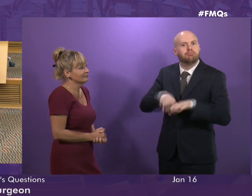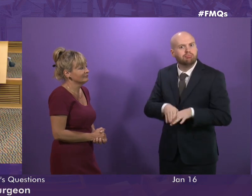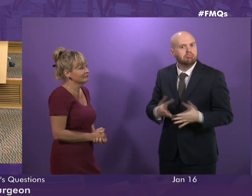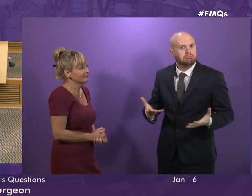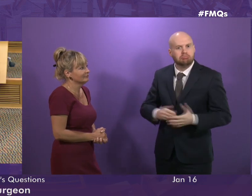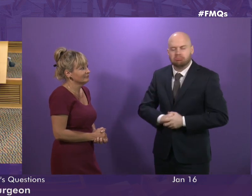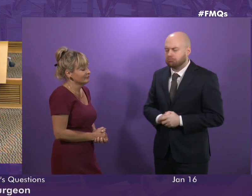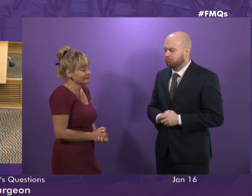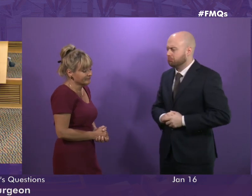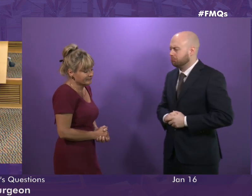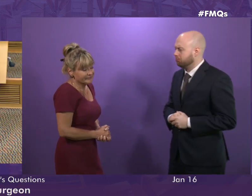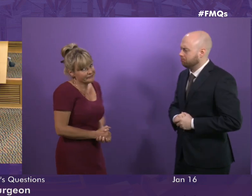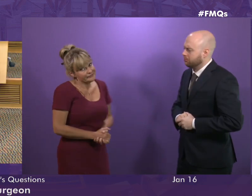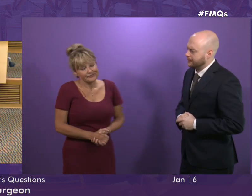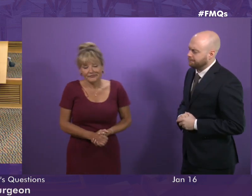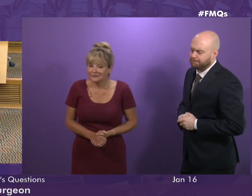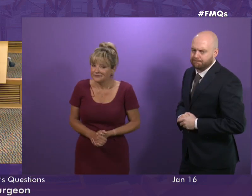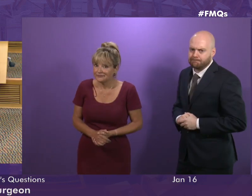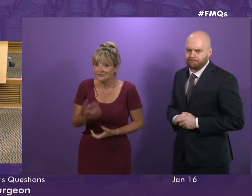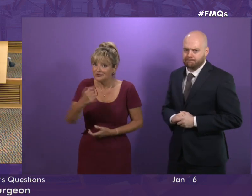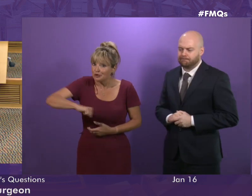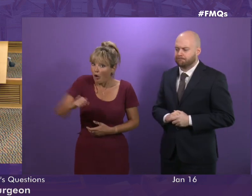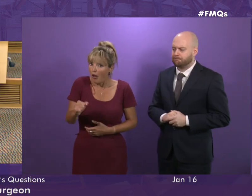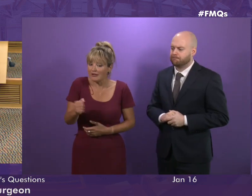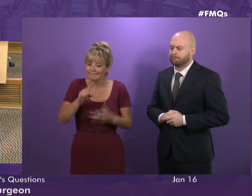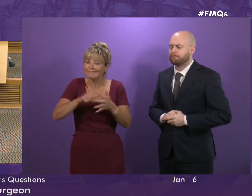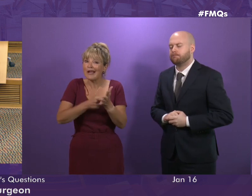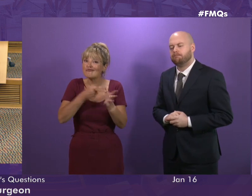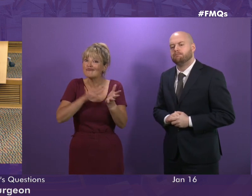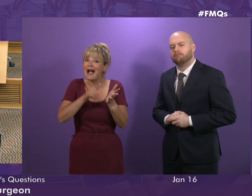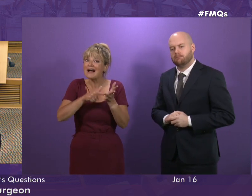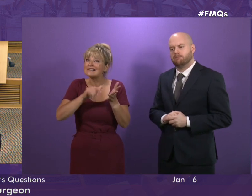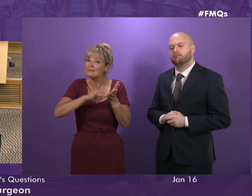Scotland does exceptionally well from Erasmus+. Proportionally, more students from Scotland